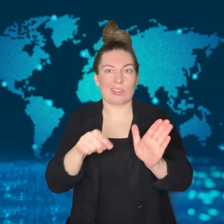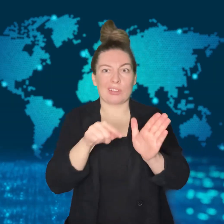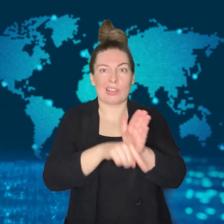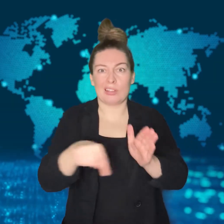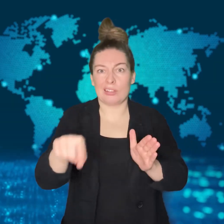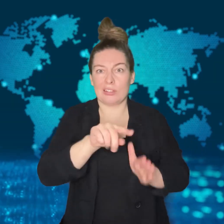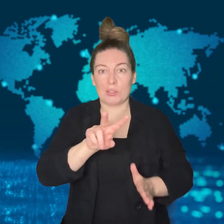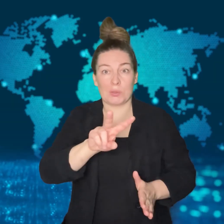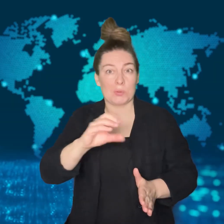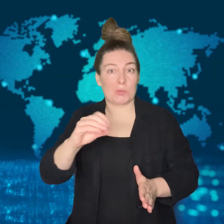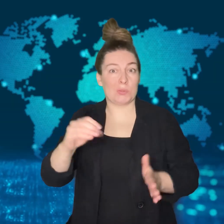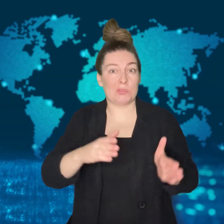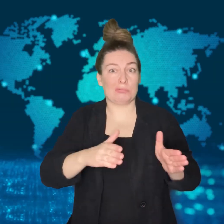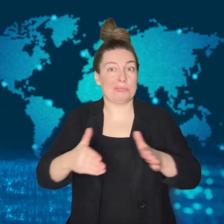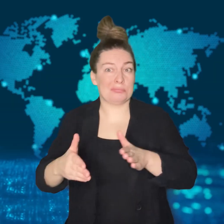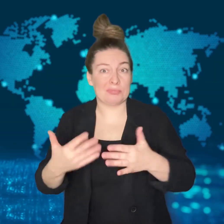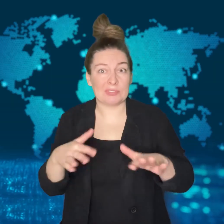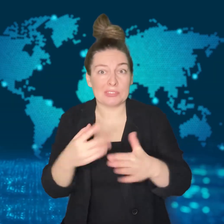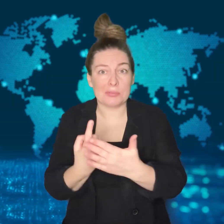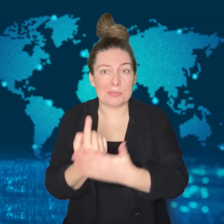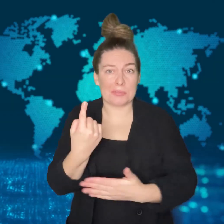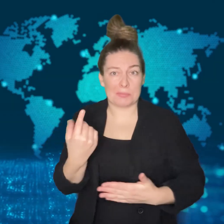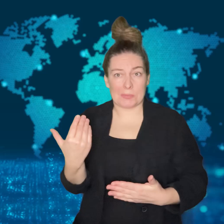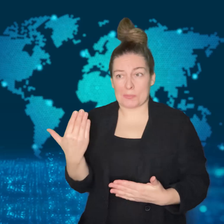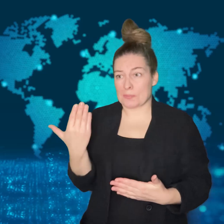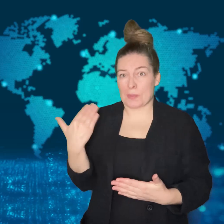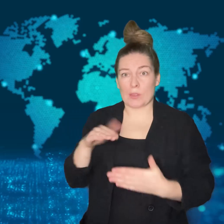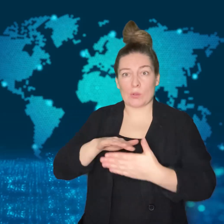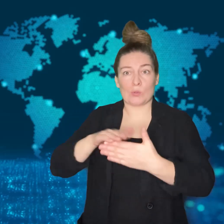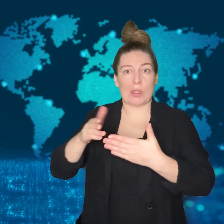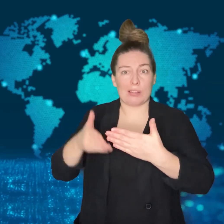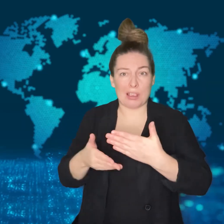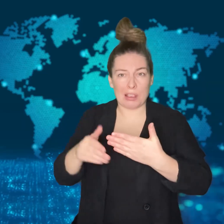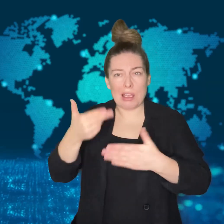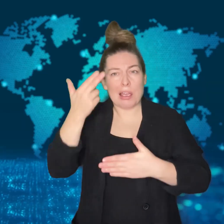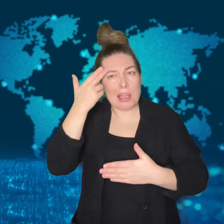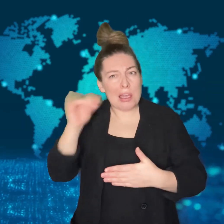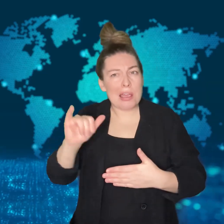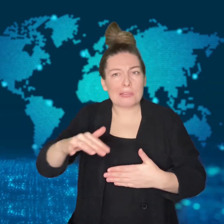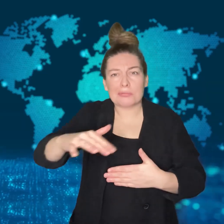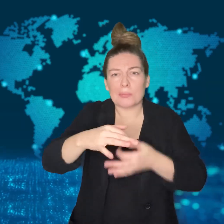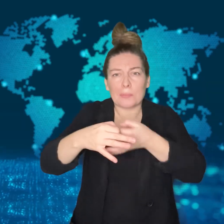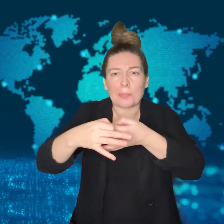The killings took place over the weekend